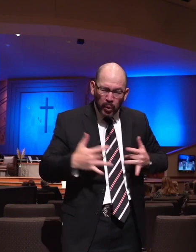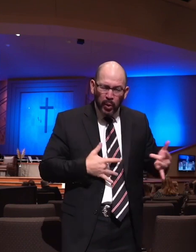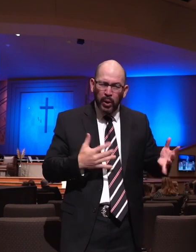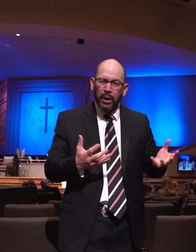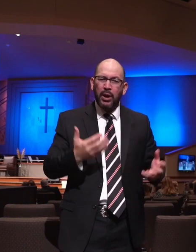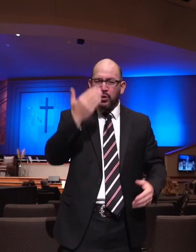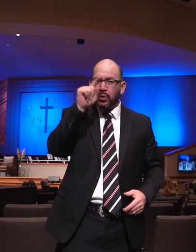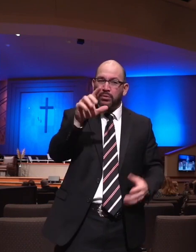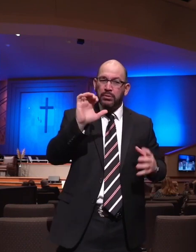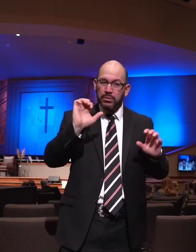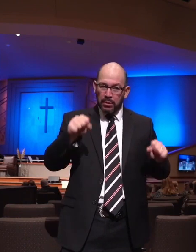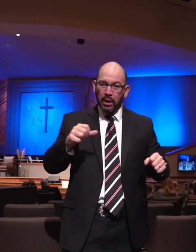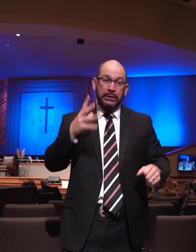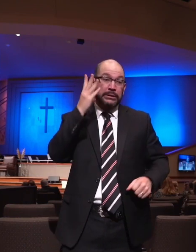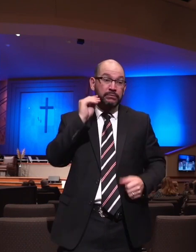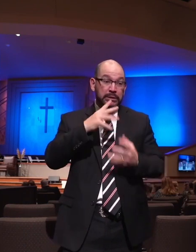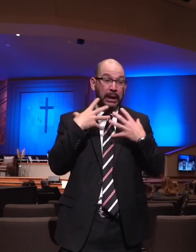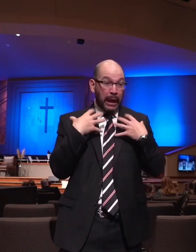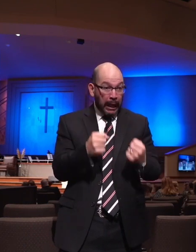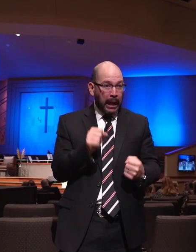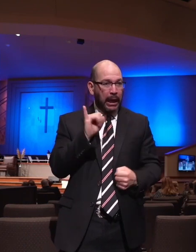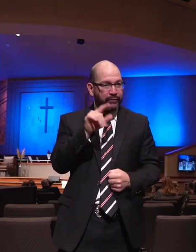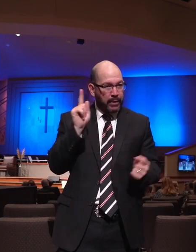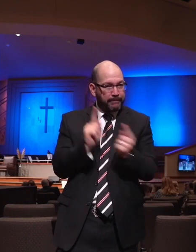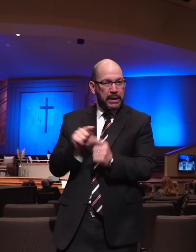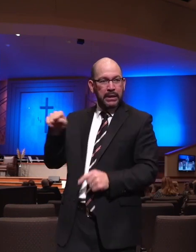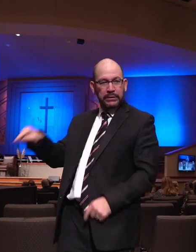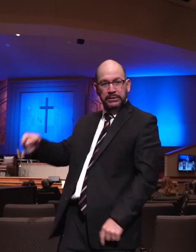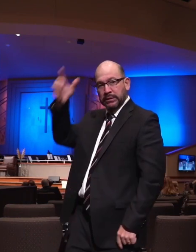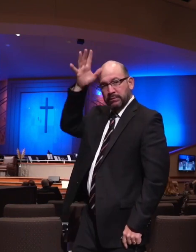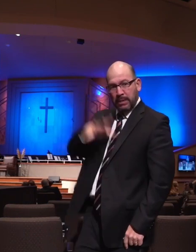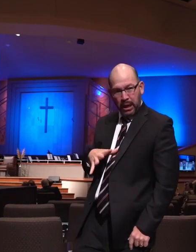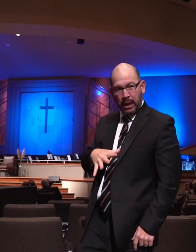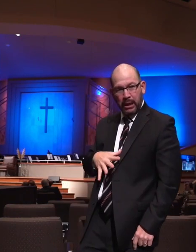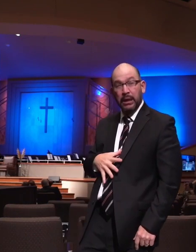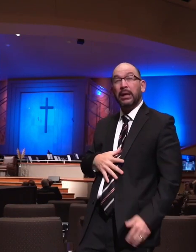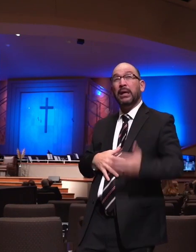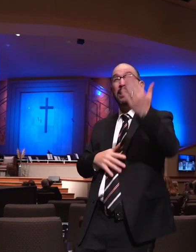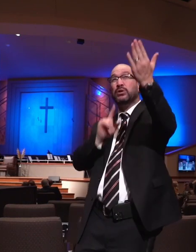you can be healed of leprosy because the God of Israel is the true God and that's